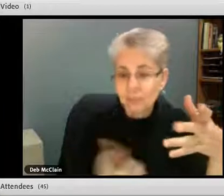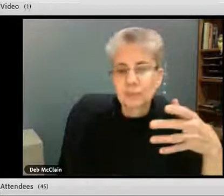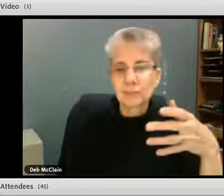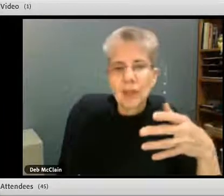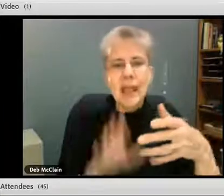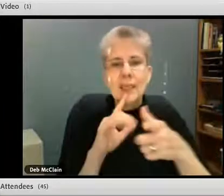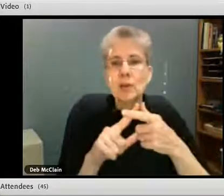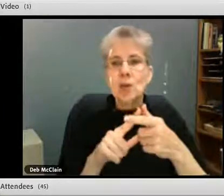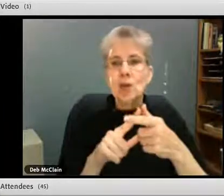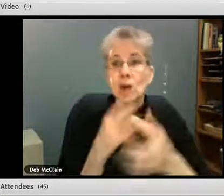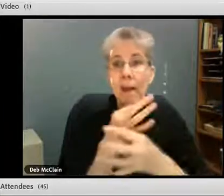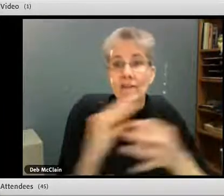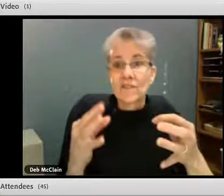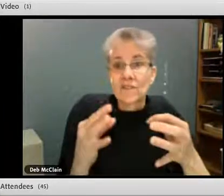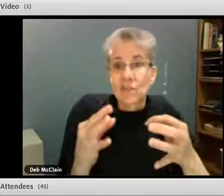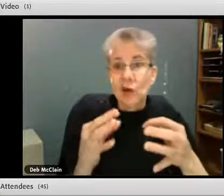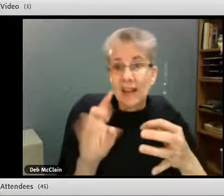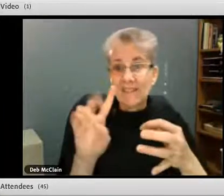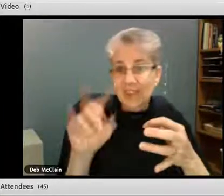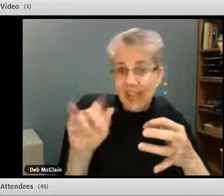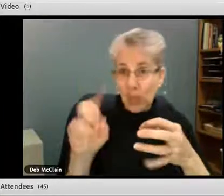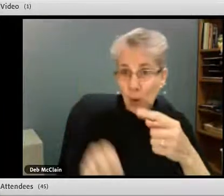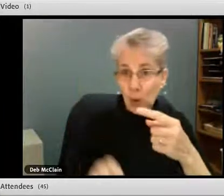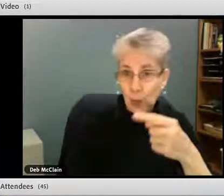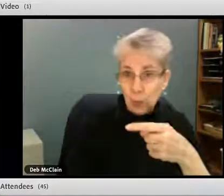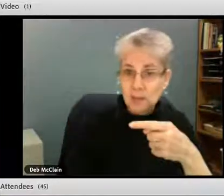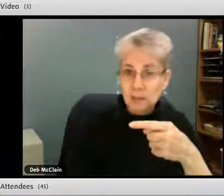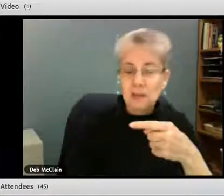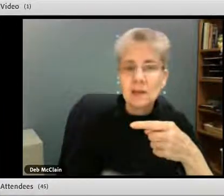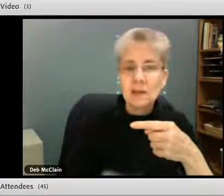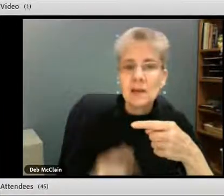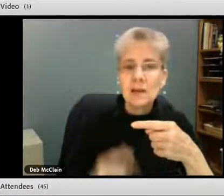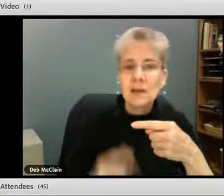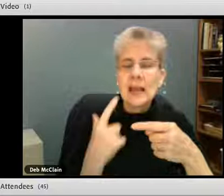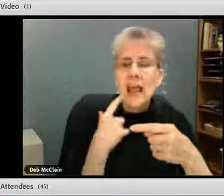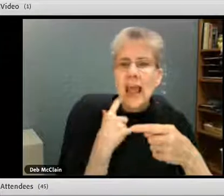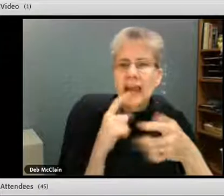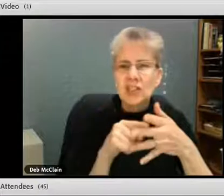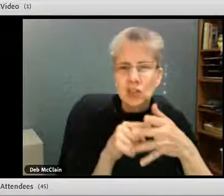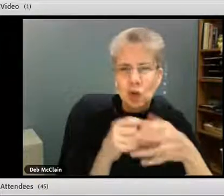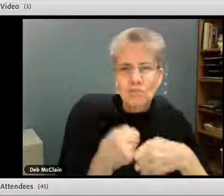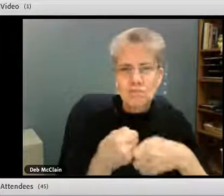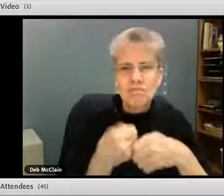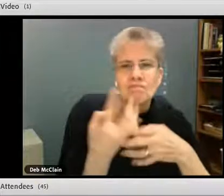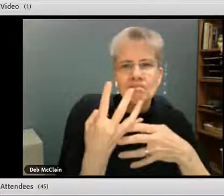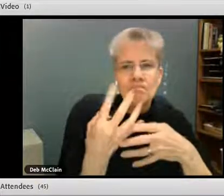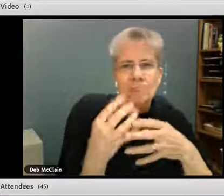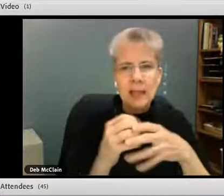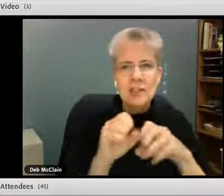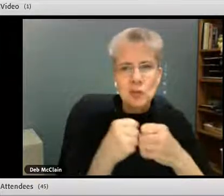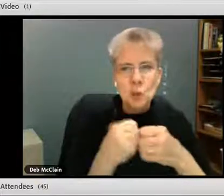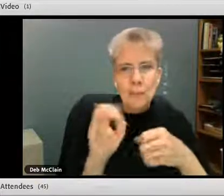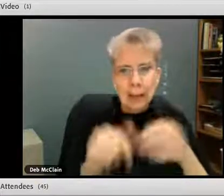as video is starting to kind of take hold in social media. More and more, you're gonna want to use video as a background.